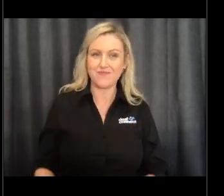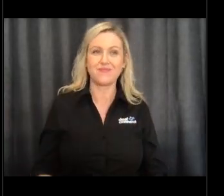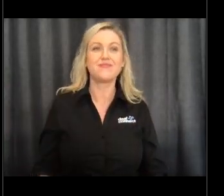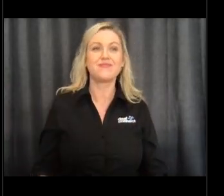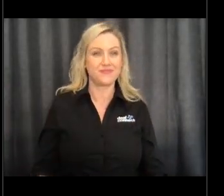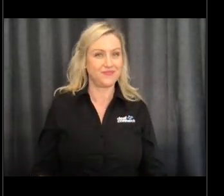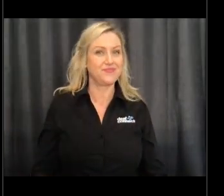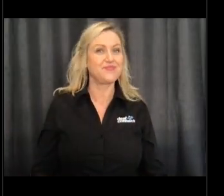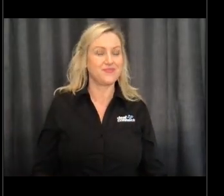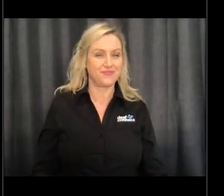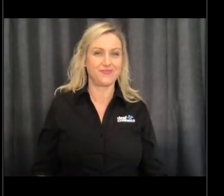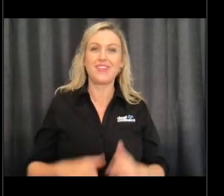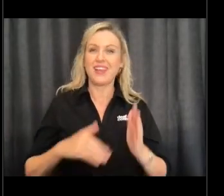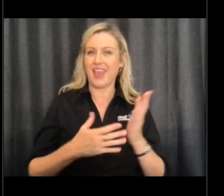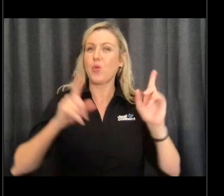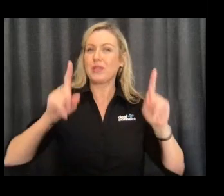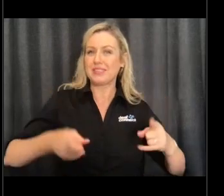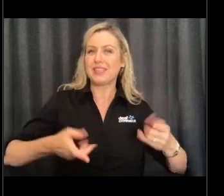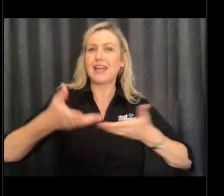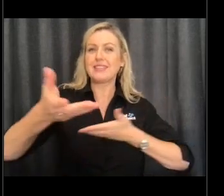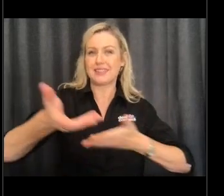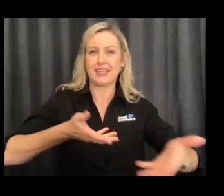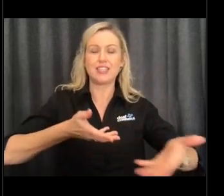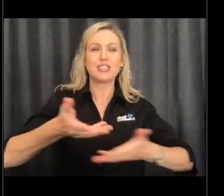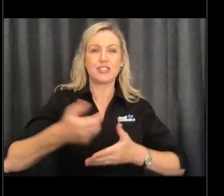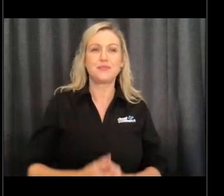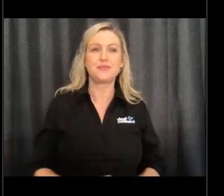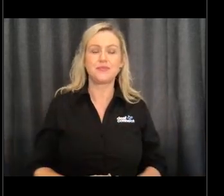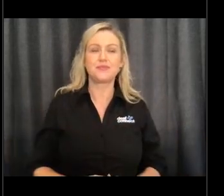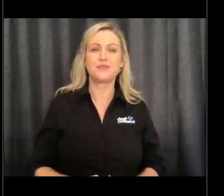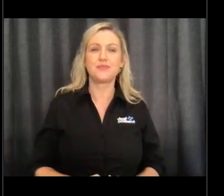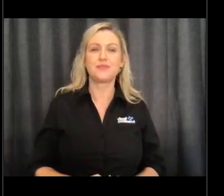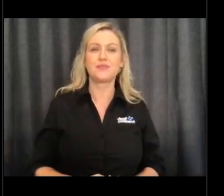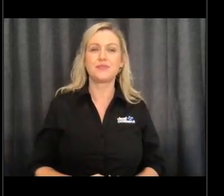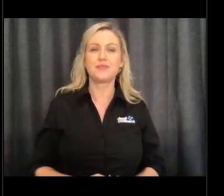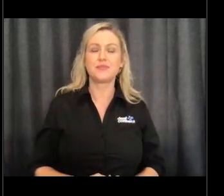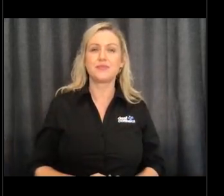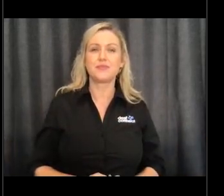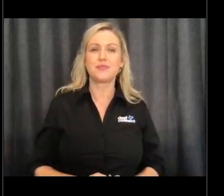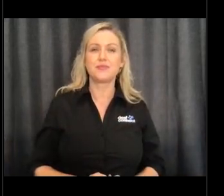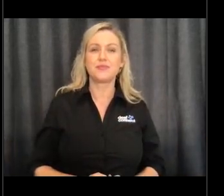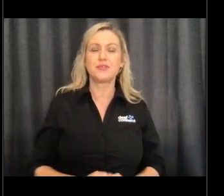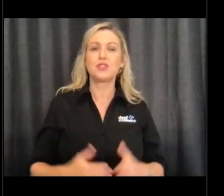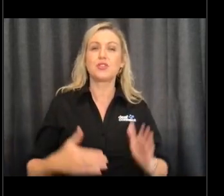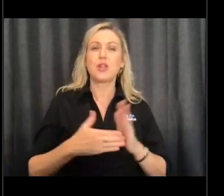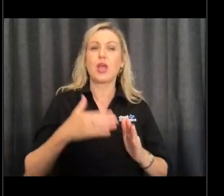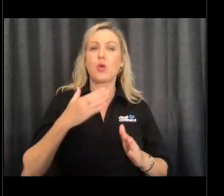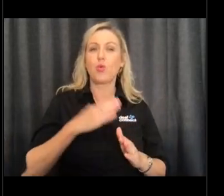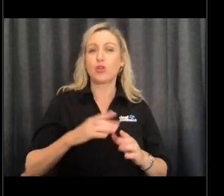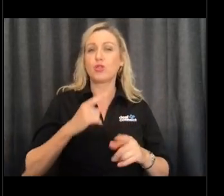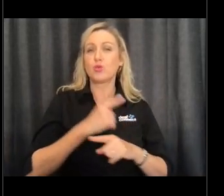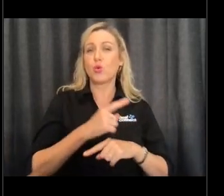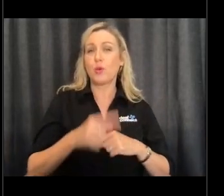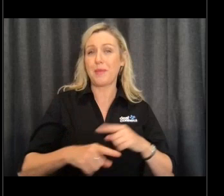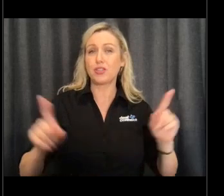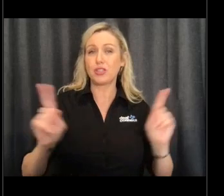So I guess the starting point we want to cover today is we're 12 months past a lot of major